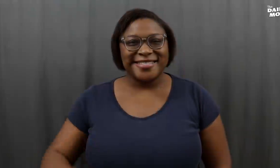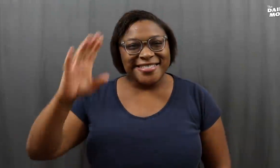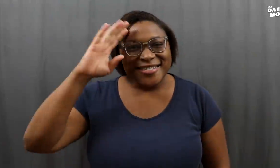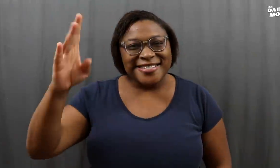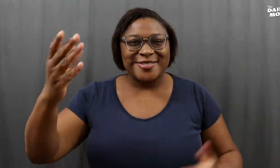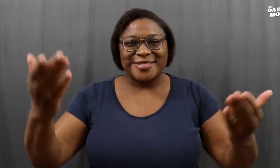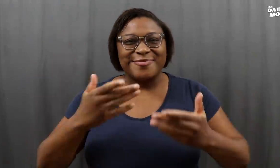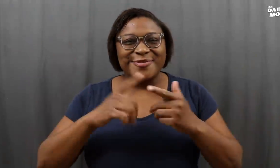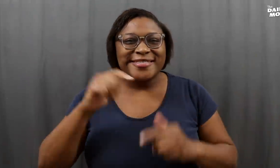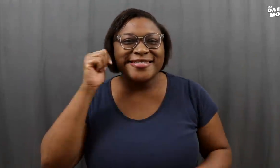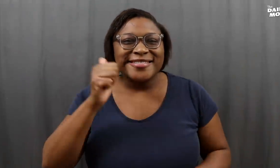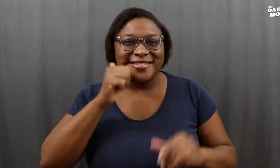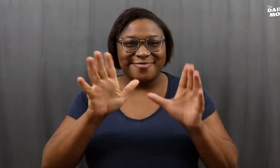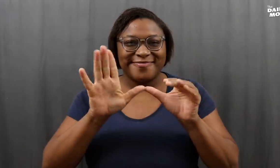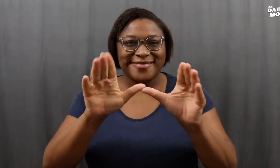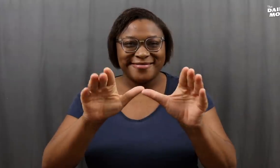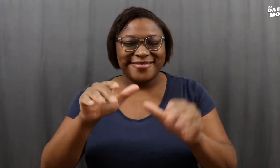Hello, welcome to the Daily Moth.